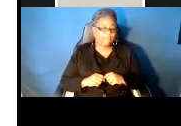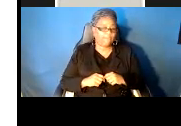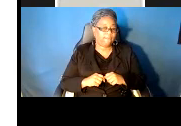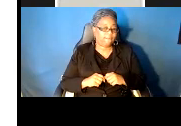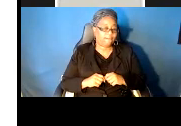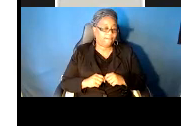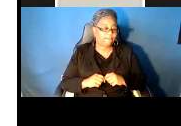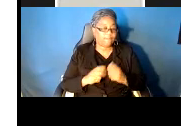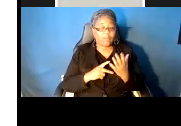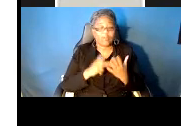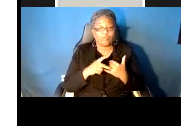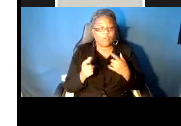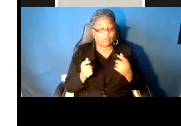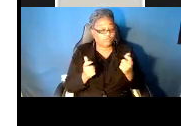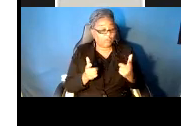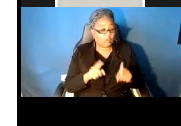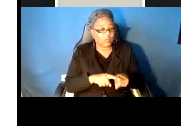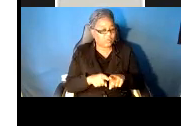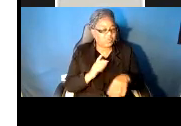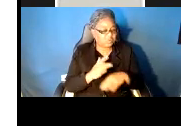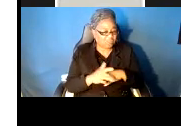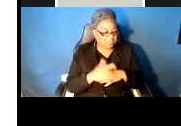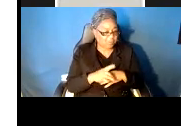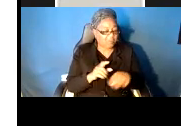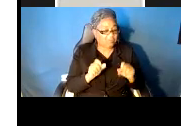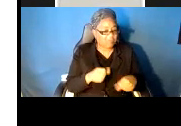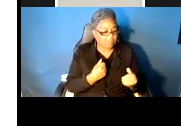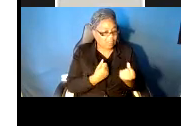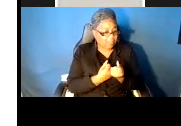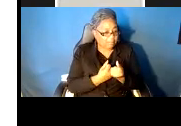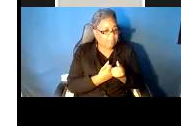Program directors are also available to assist you with your application.